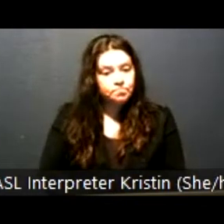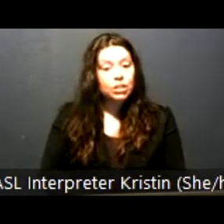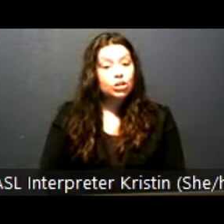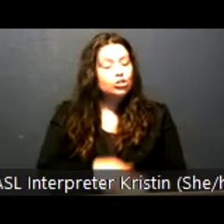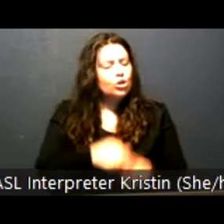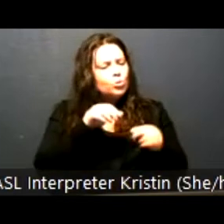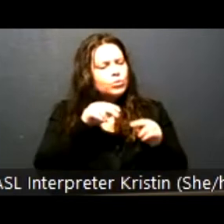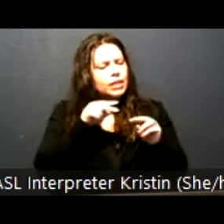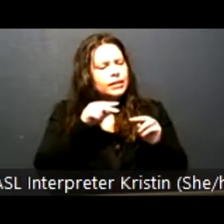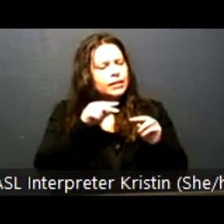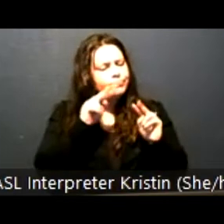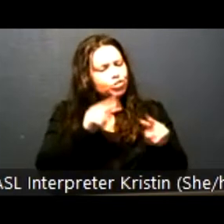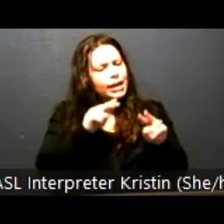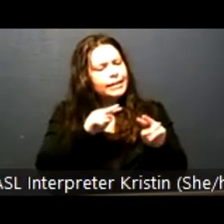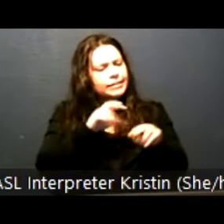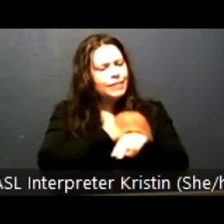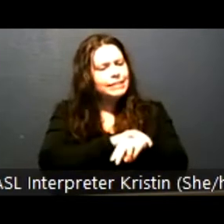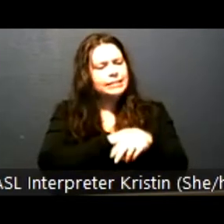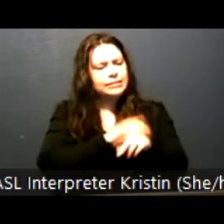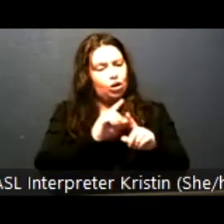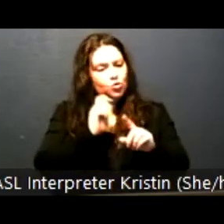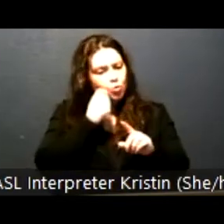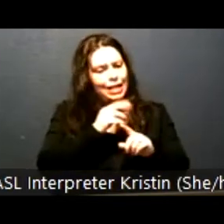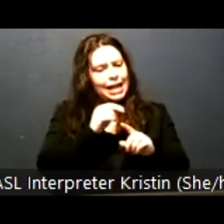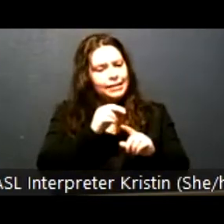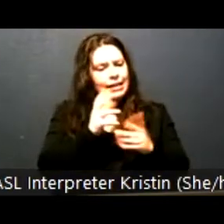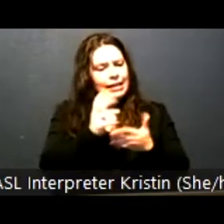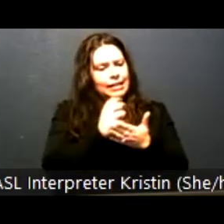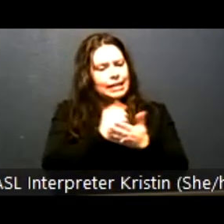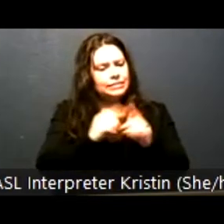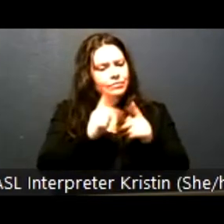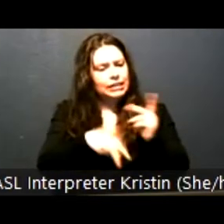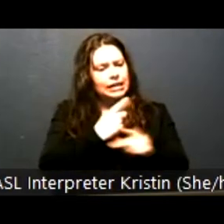Can you talk us, to us a little bit about when you get that data how are you using that